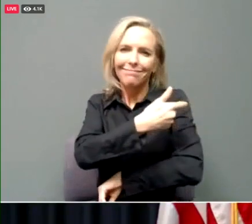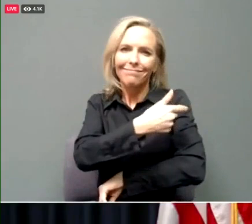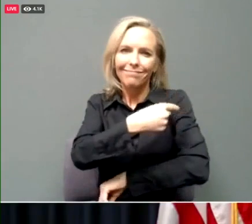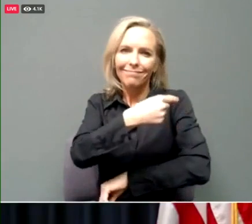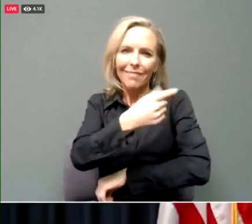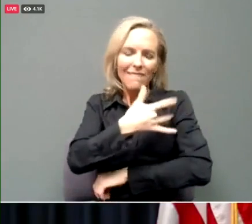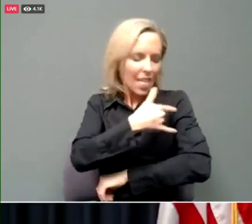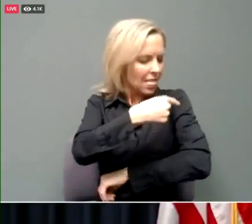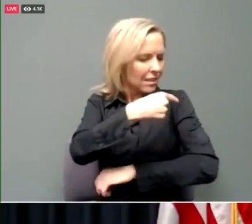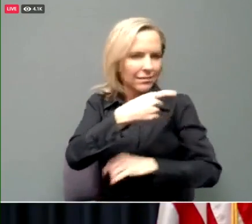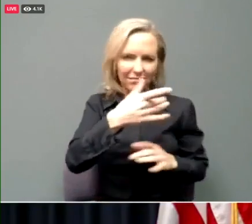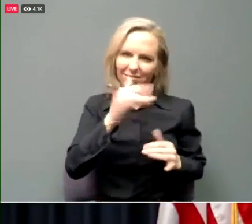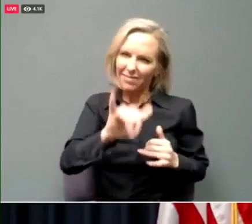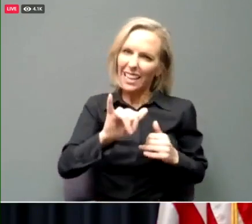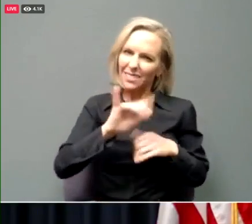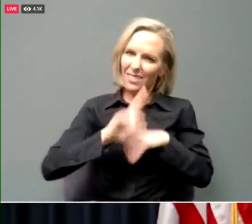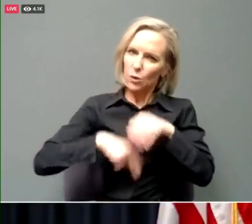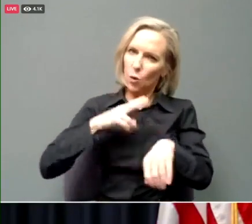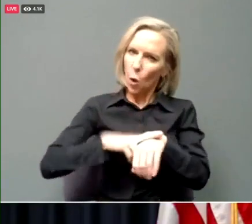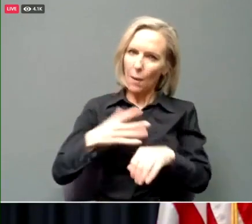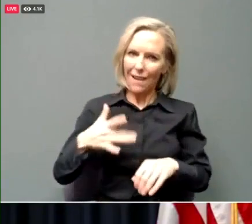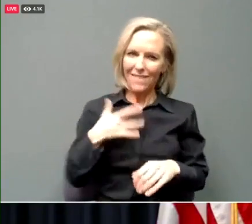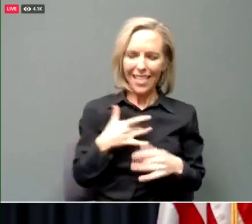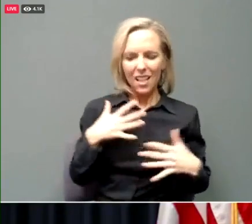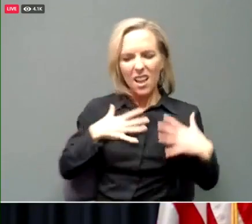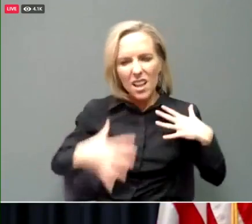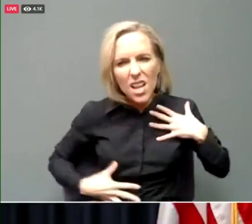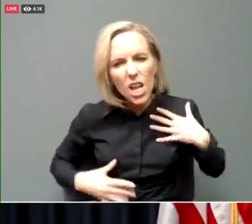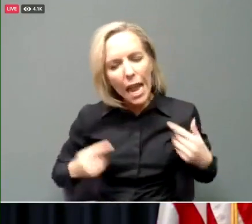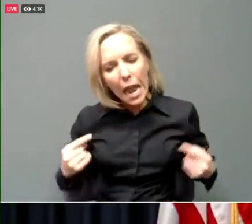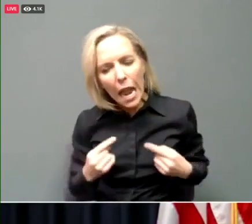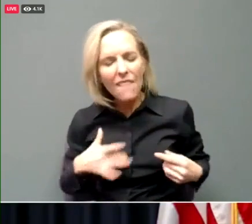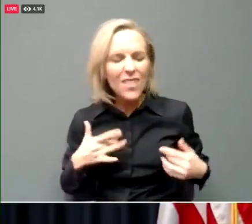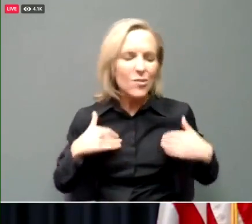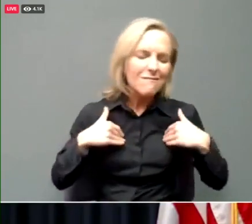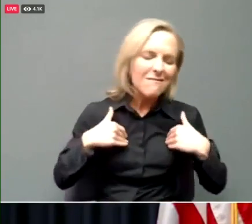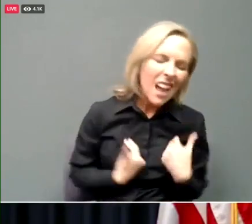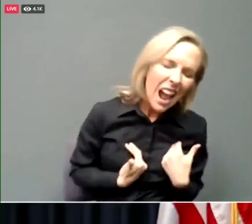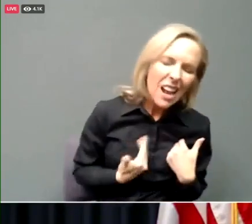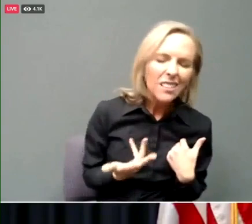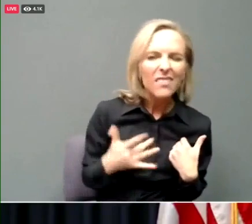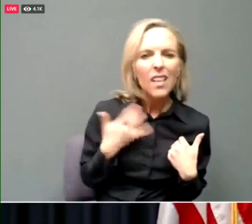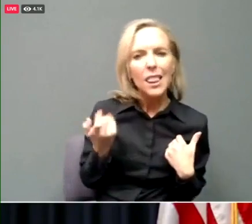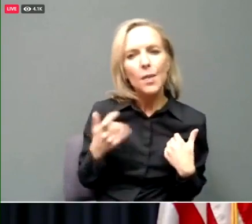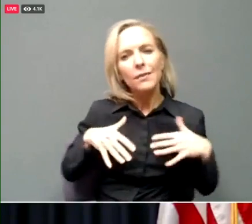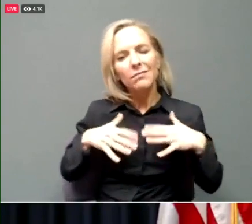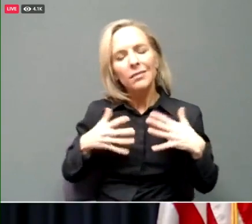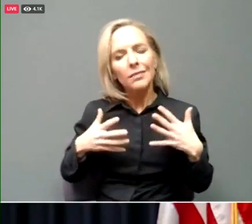normal to feel a key to feel tired, to feel a bit. Run down, um, to feel like